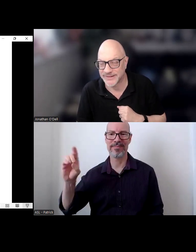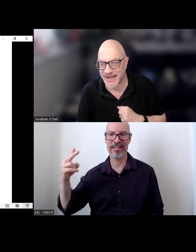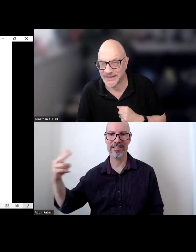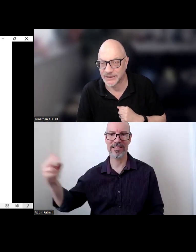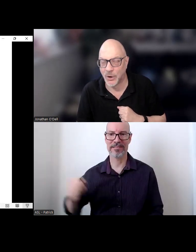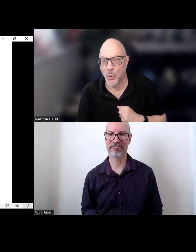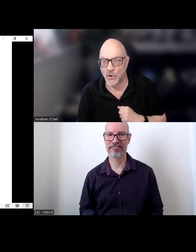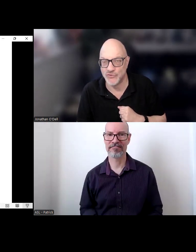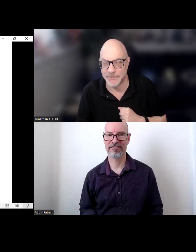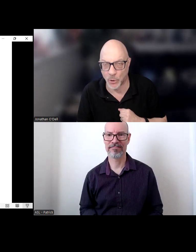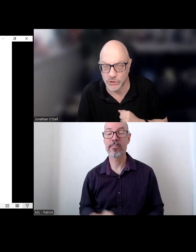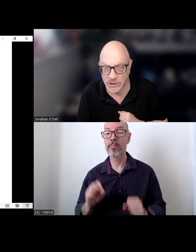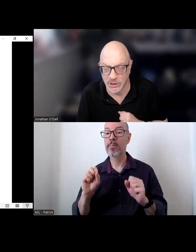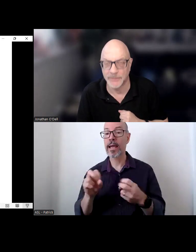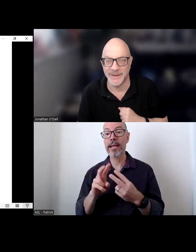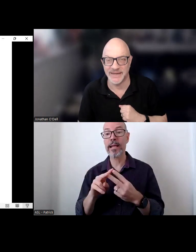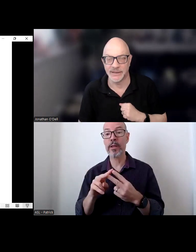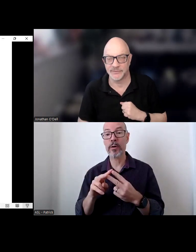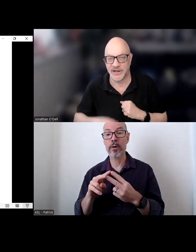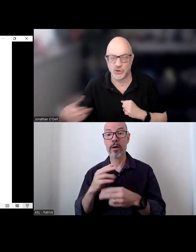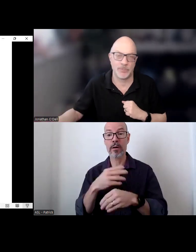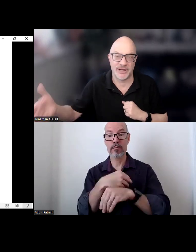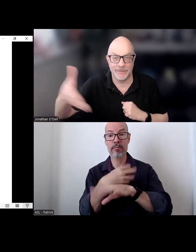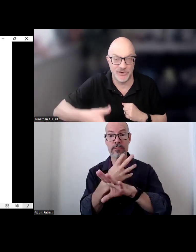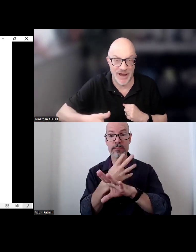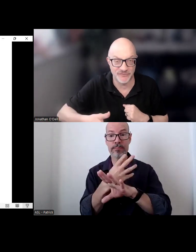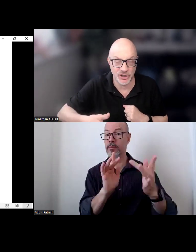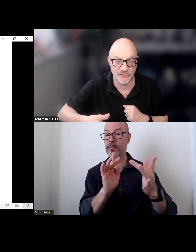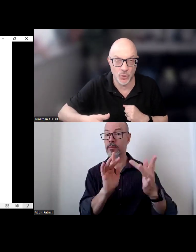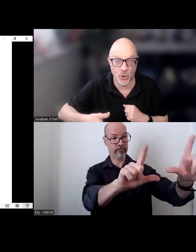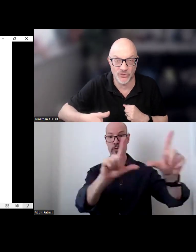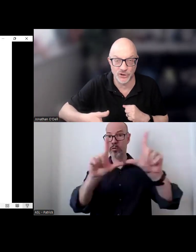They can both be provided onsite or remote, meaning, the